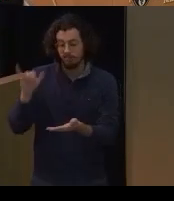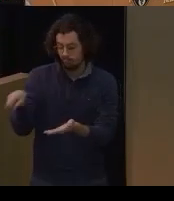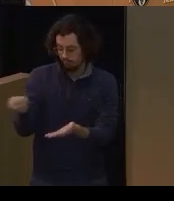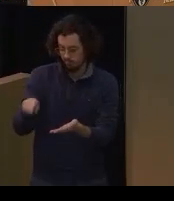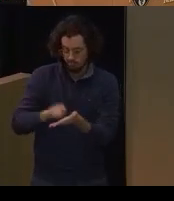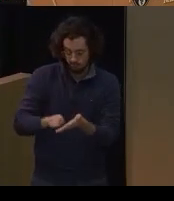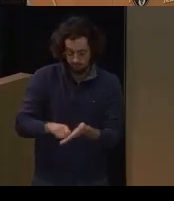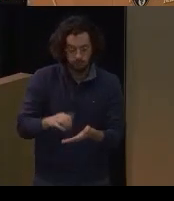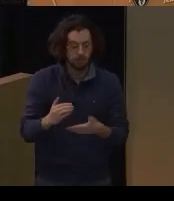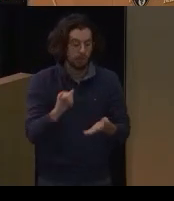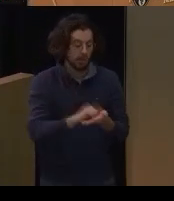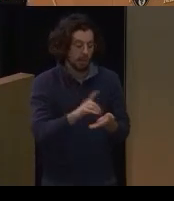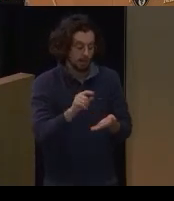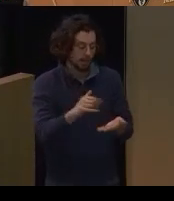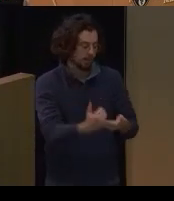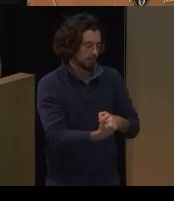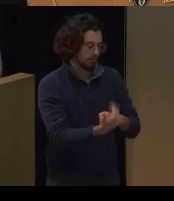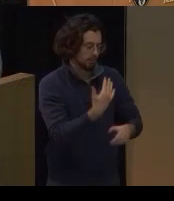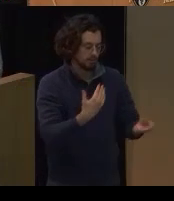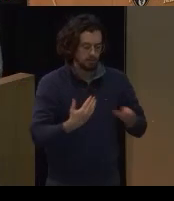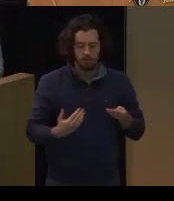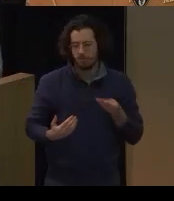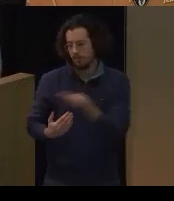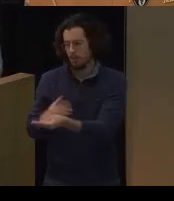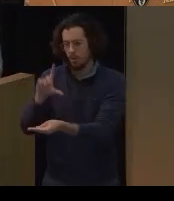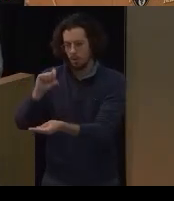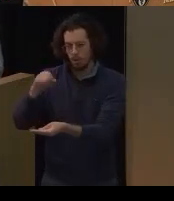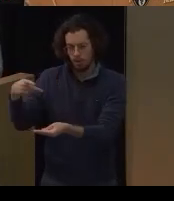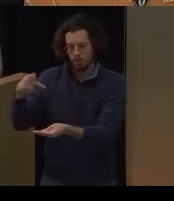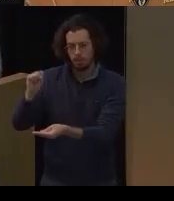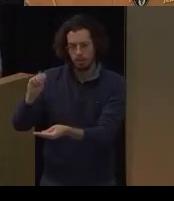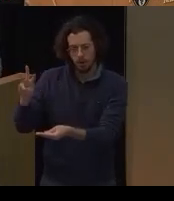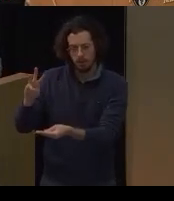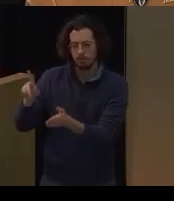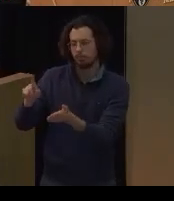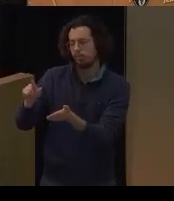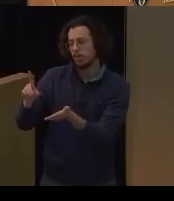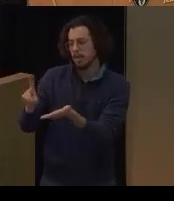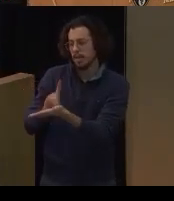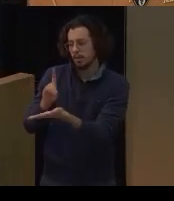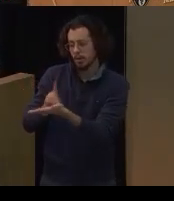them to linguistic inquiry and word count Luke software which is a dictionary based text analysis